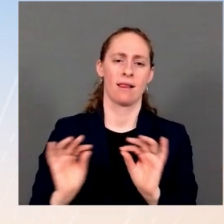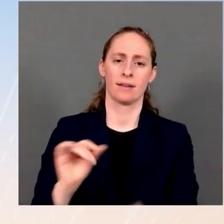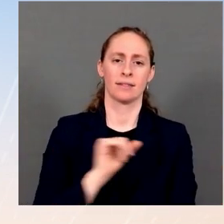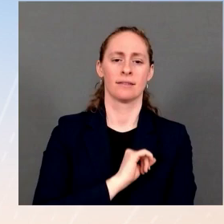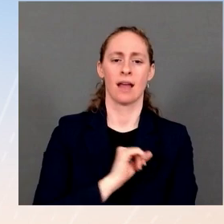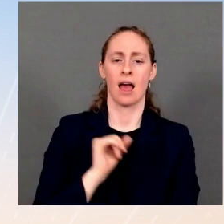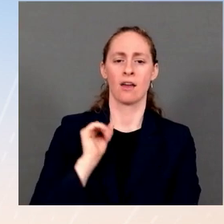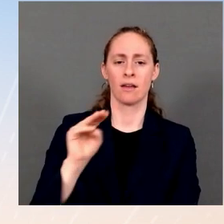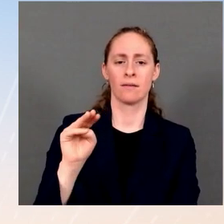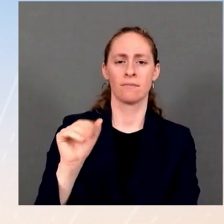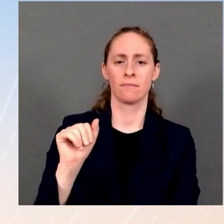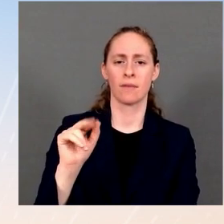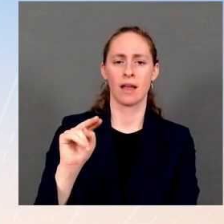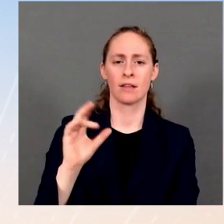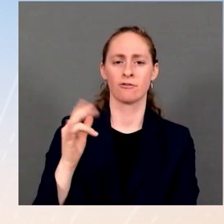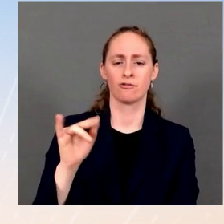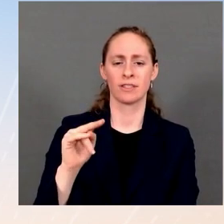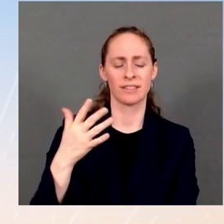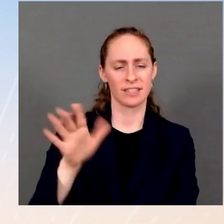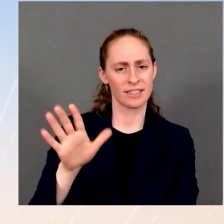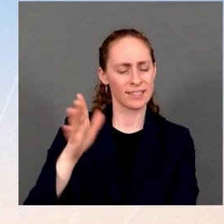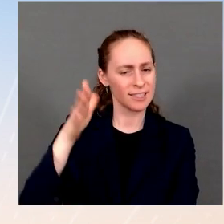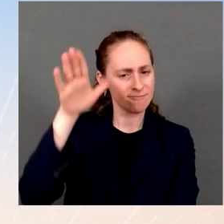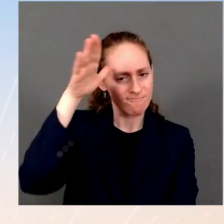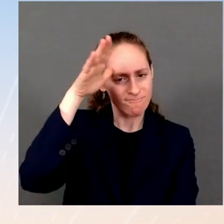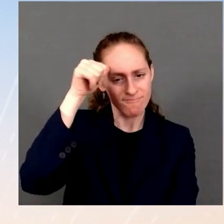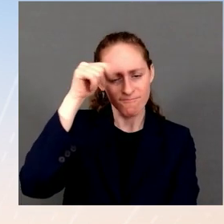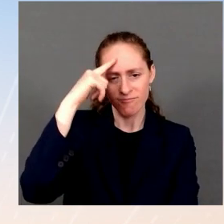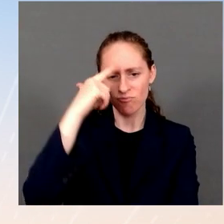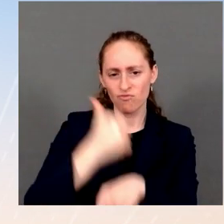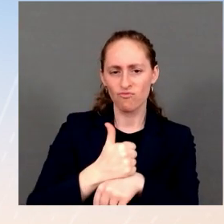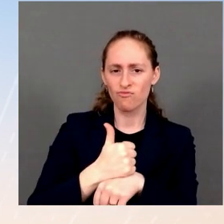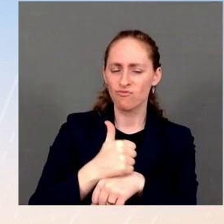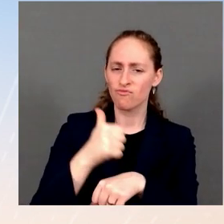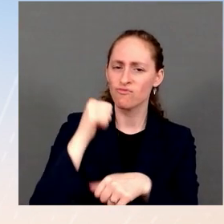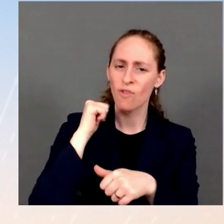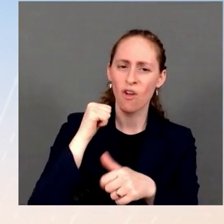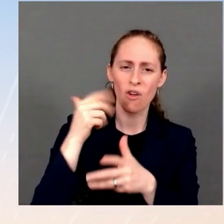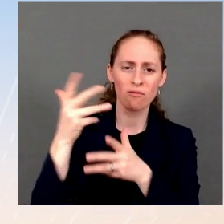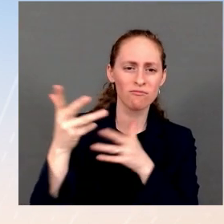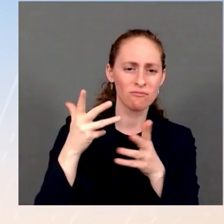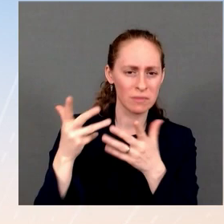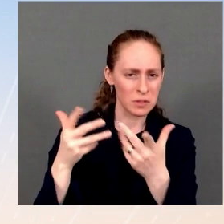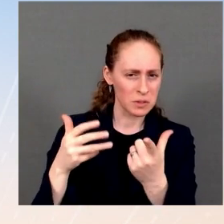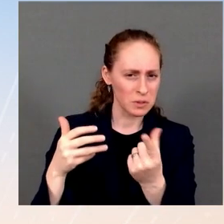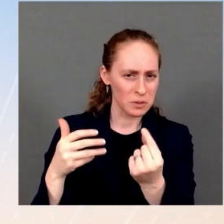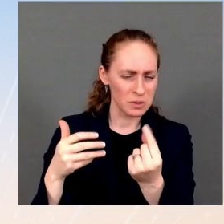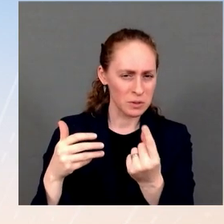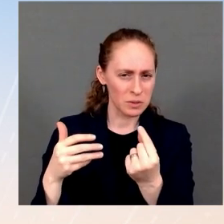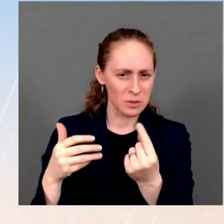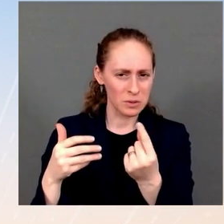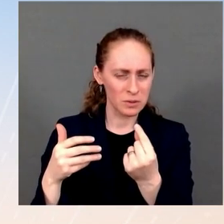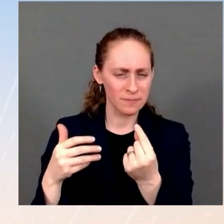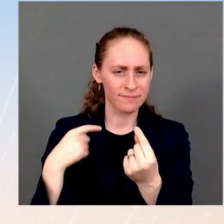And just, separately, a ban on drilling in ANWR is still in the package. What is the White House doing